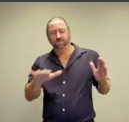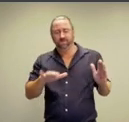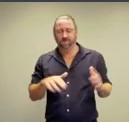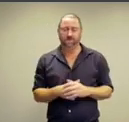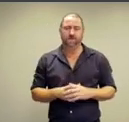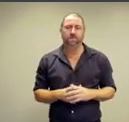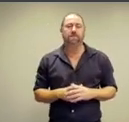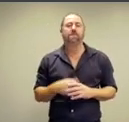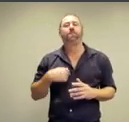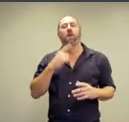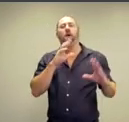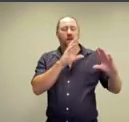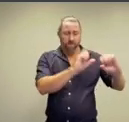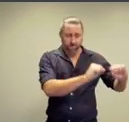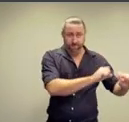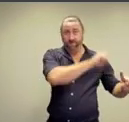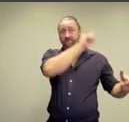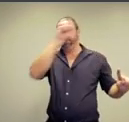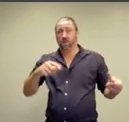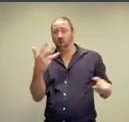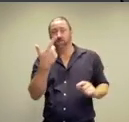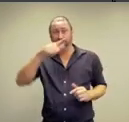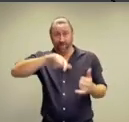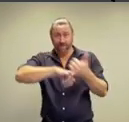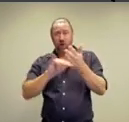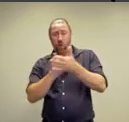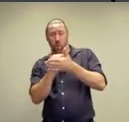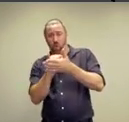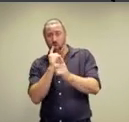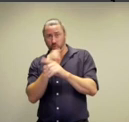now. I’m going to flash forward now to